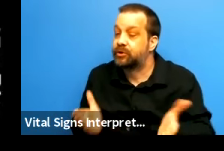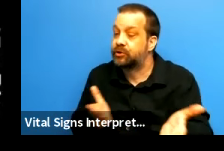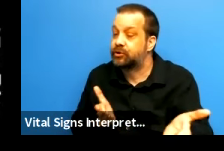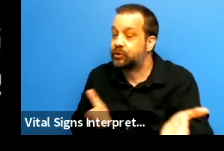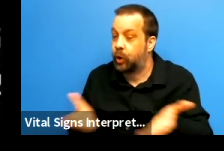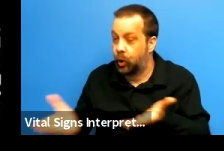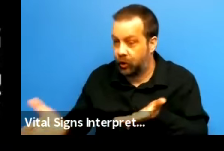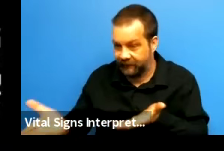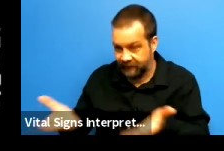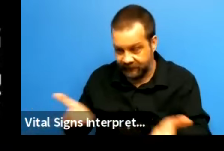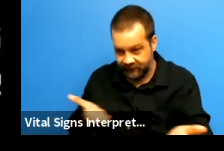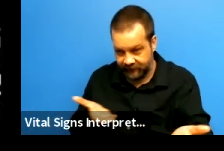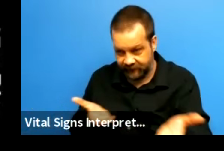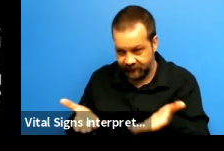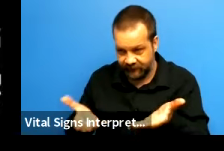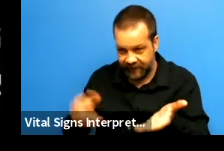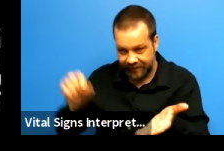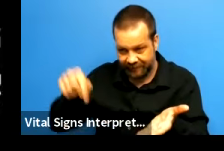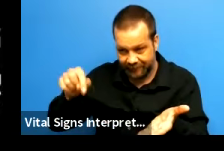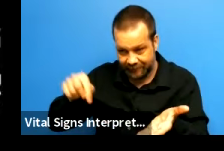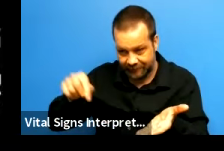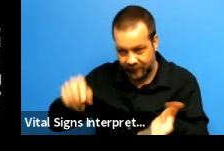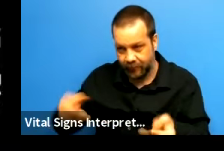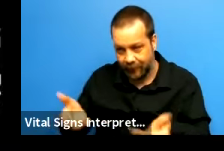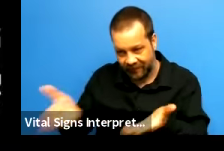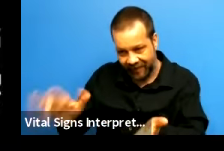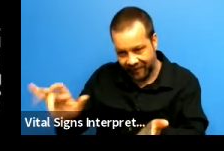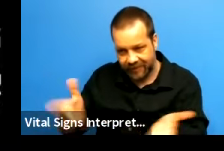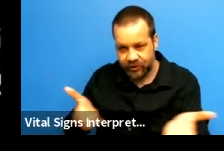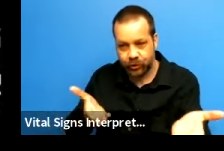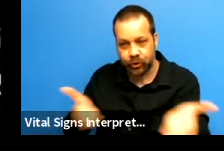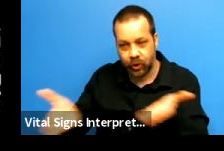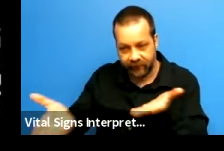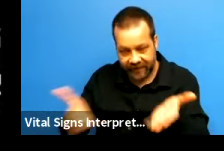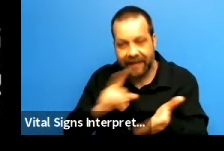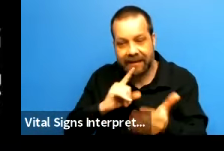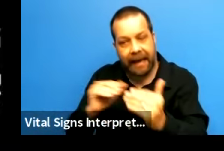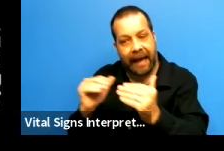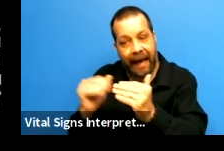because it's all about providing the goods and services in an equitable planner.